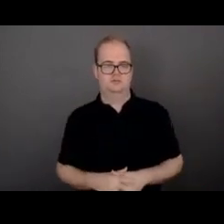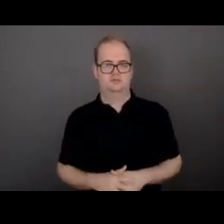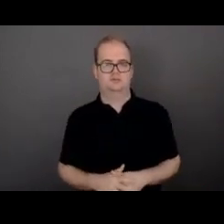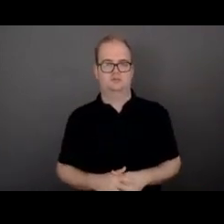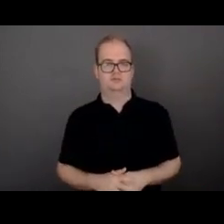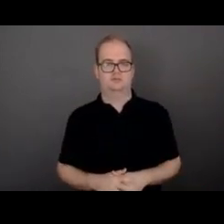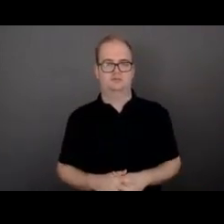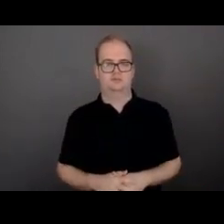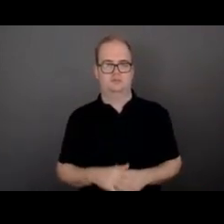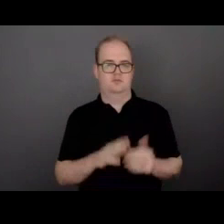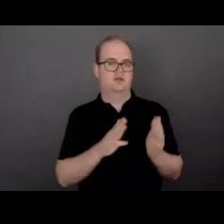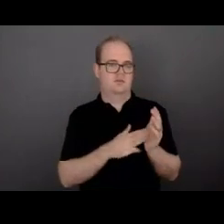to Friday.